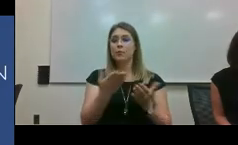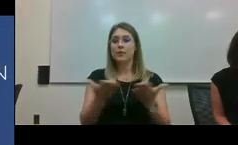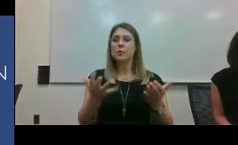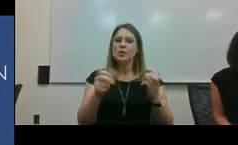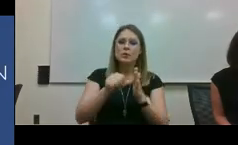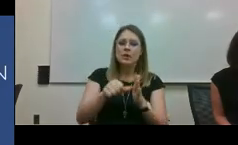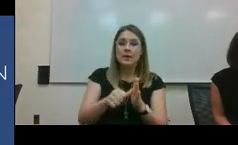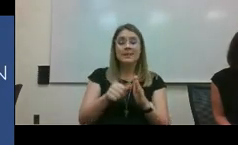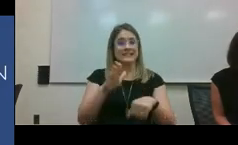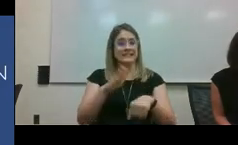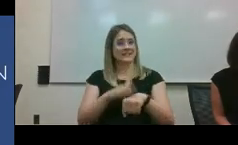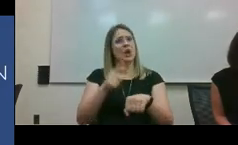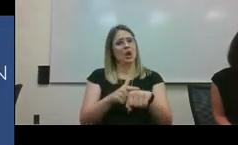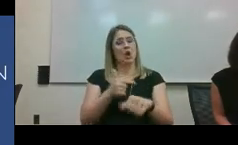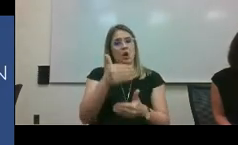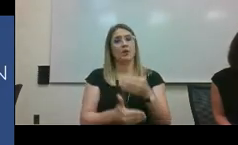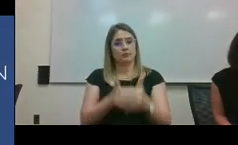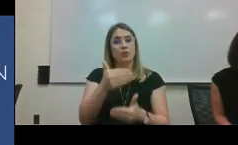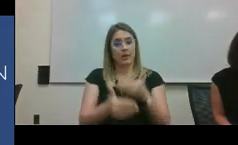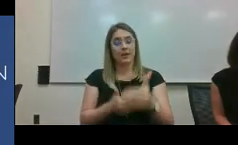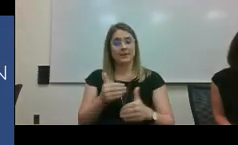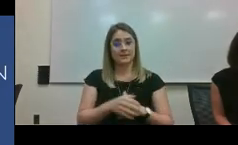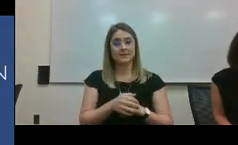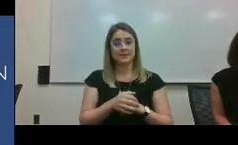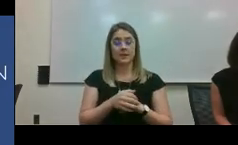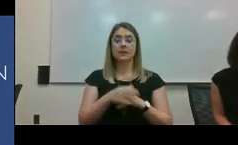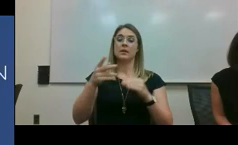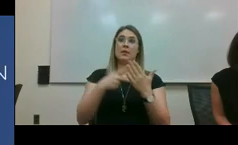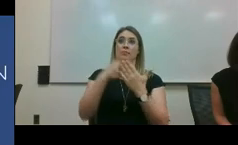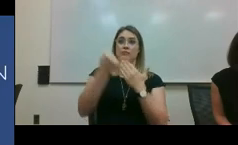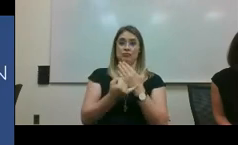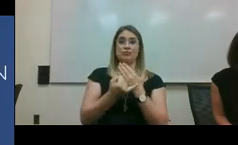this was a long process. We ended up getting the project an extension